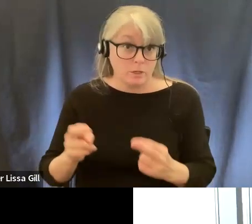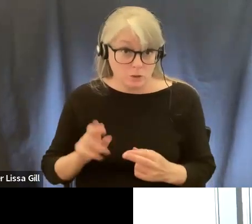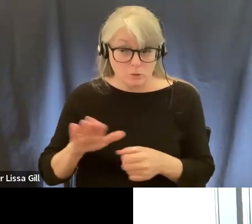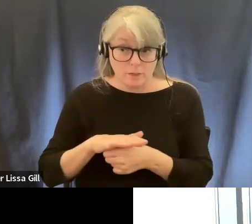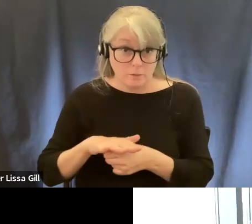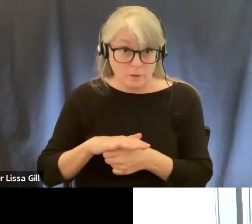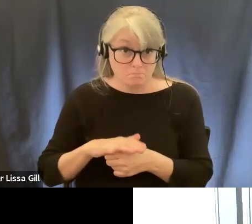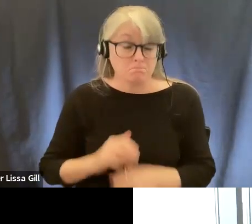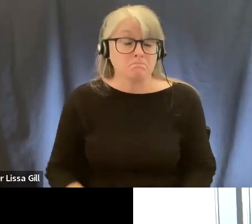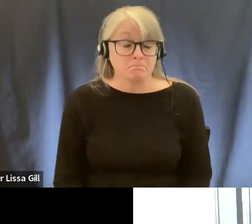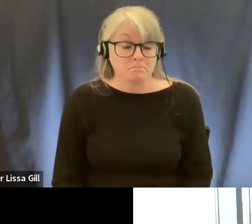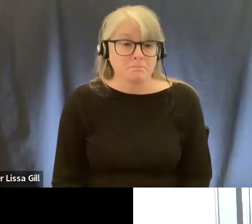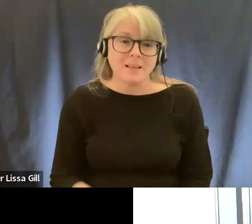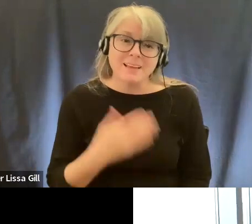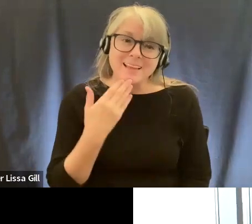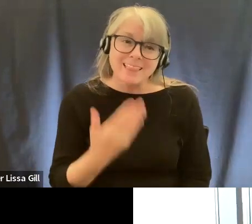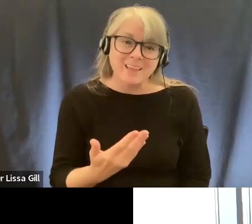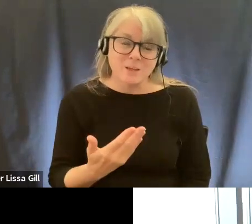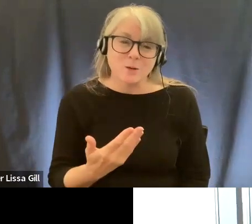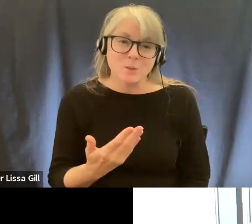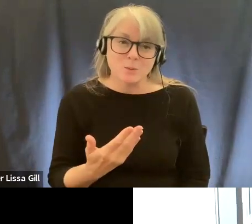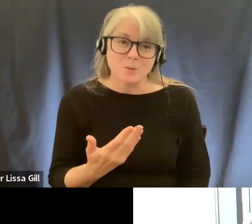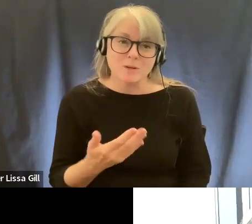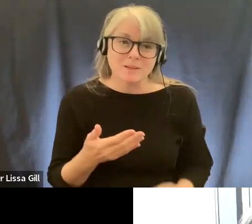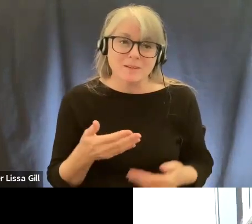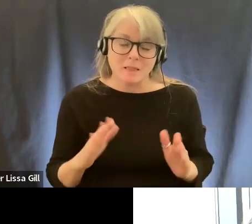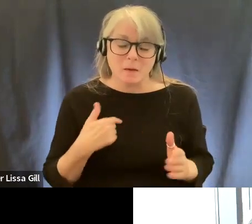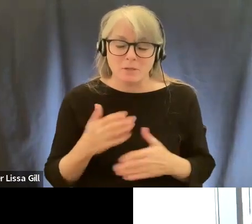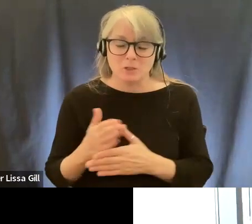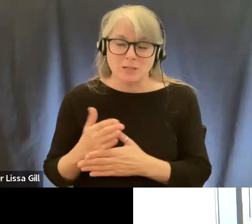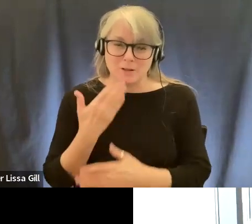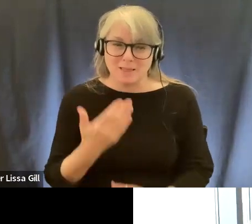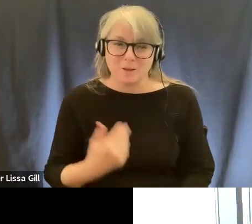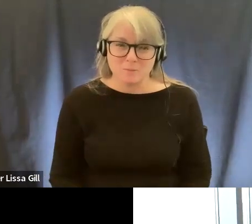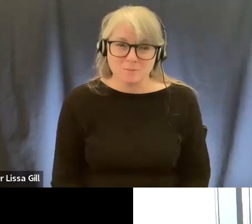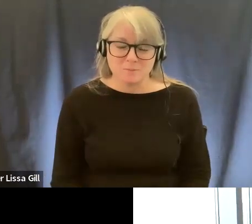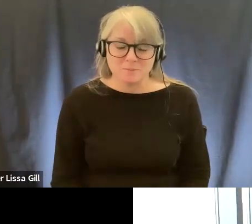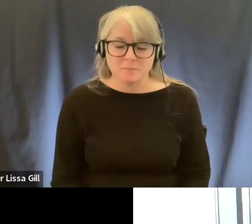So thank you for let me share. Yeah, can you share that 800?